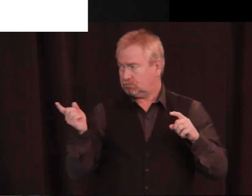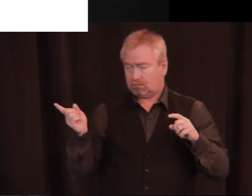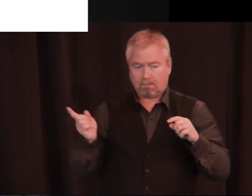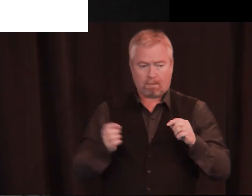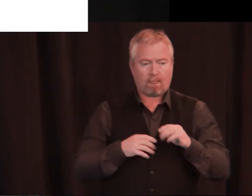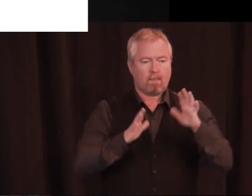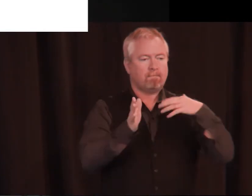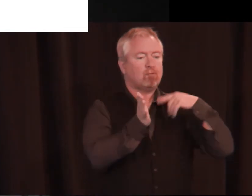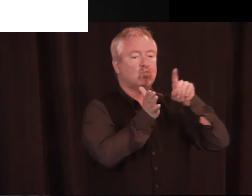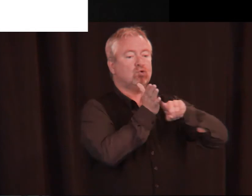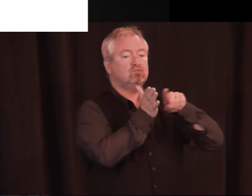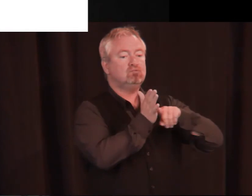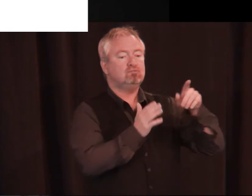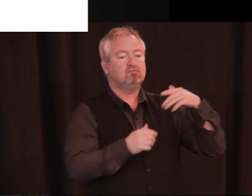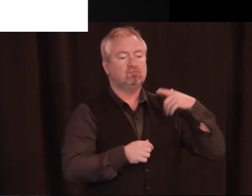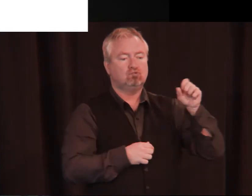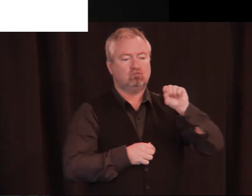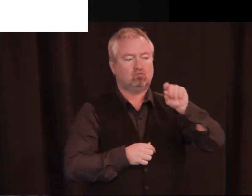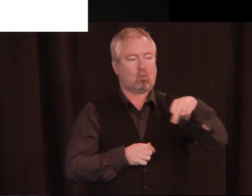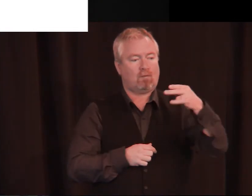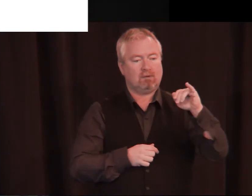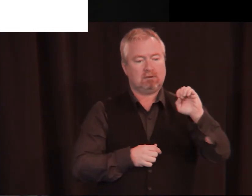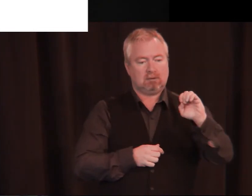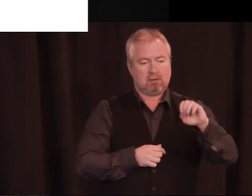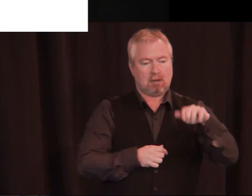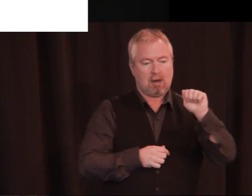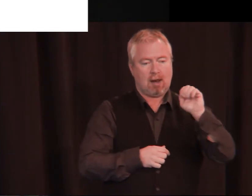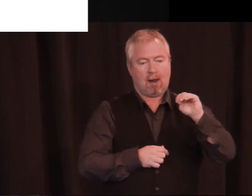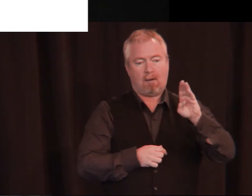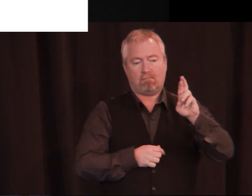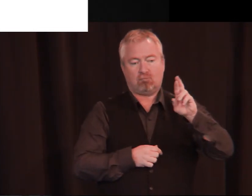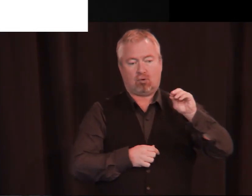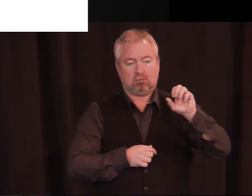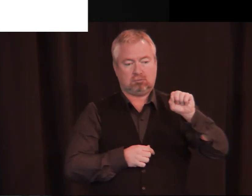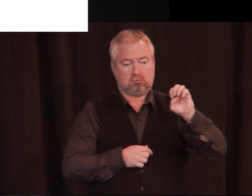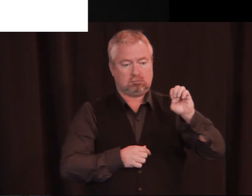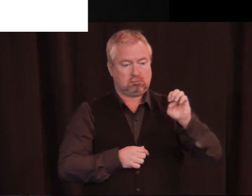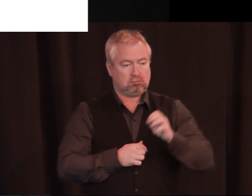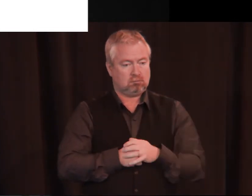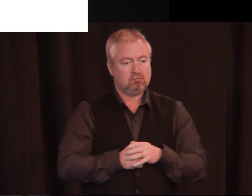Sophie Ambrose, who's a researcher at Boys Town National Research Hospital,